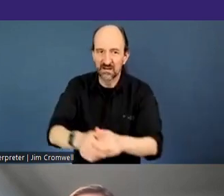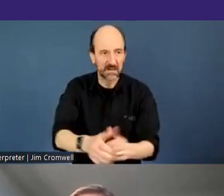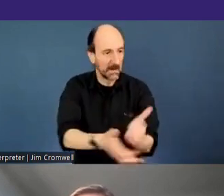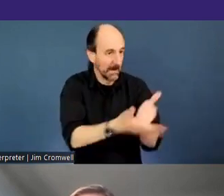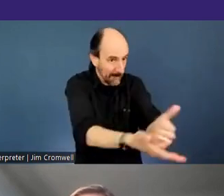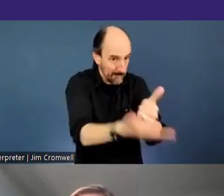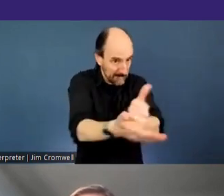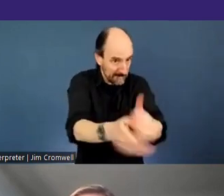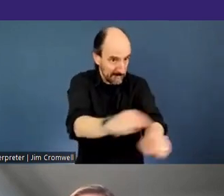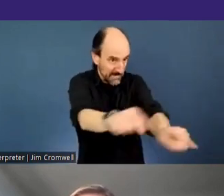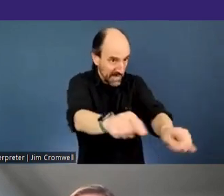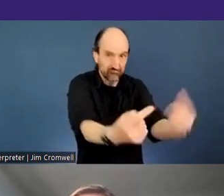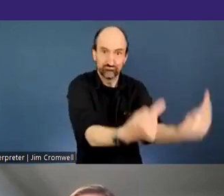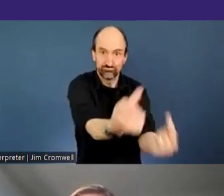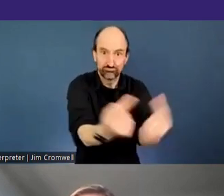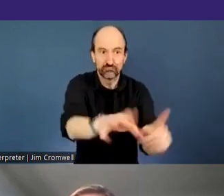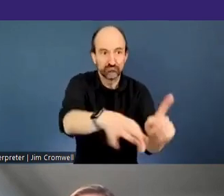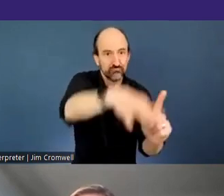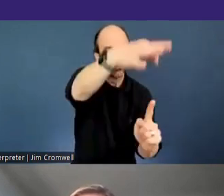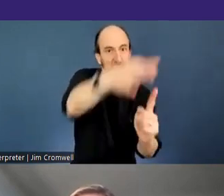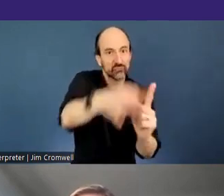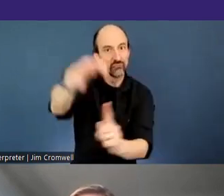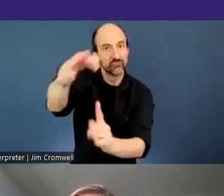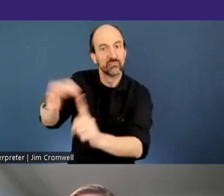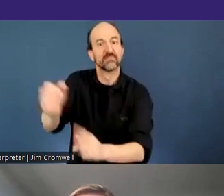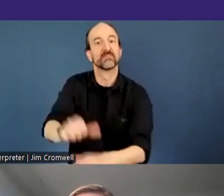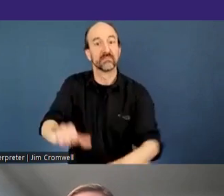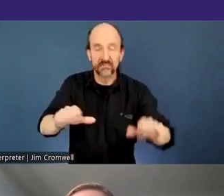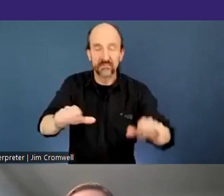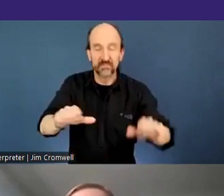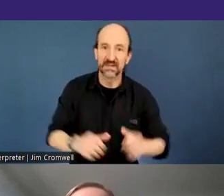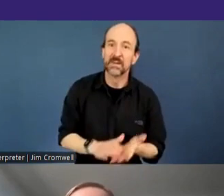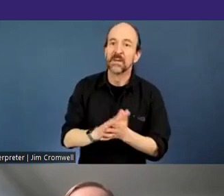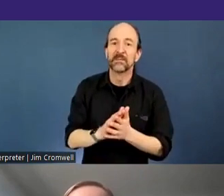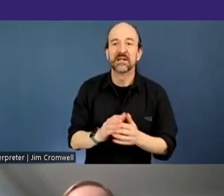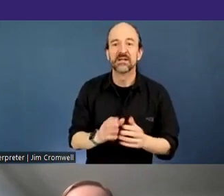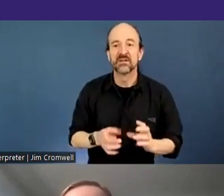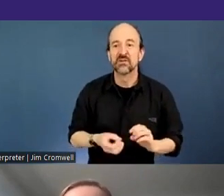So we bring the people together reminding them of their collective